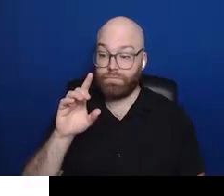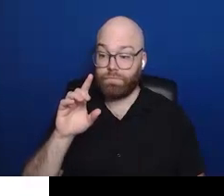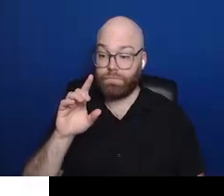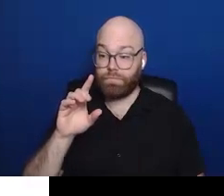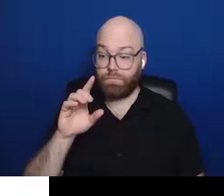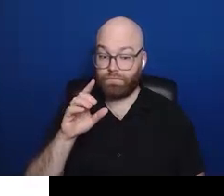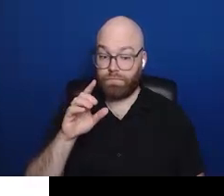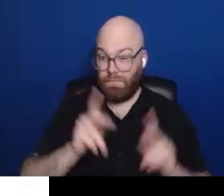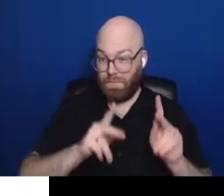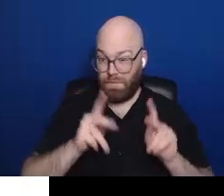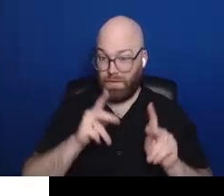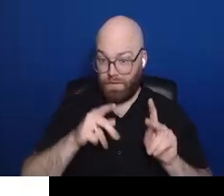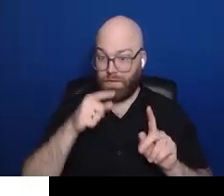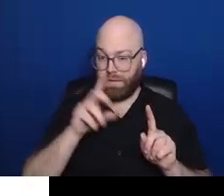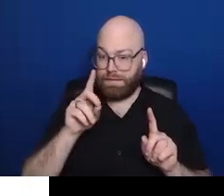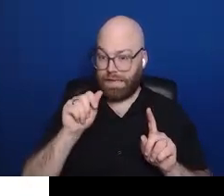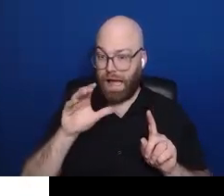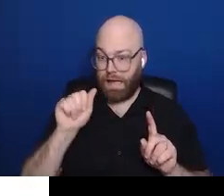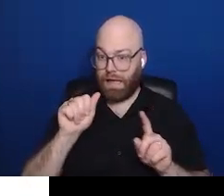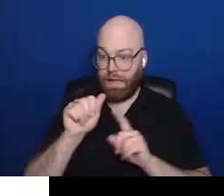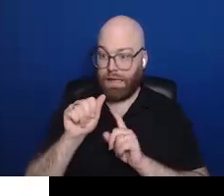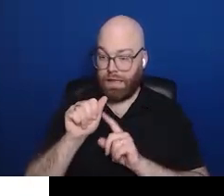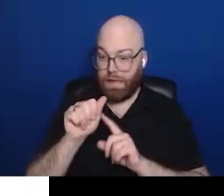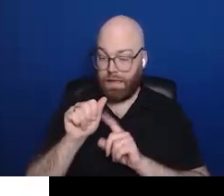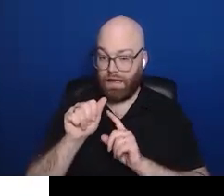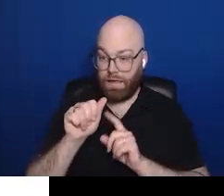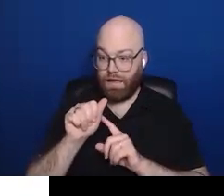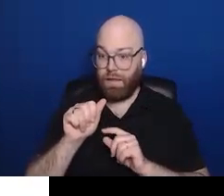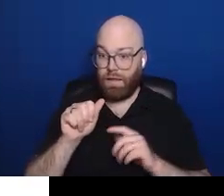whose DACA is in expire and is getting close to that one year deadline.